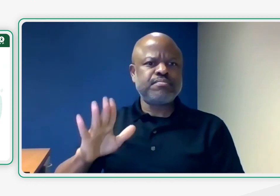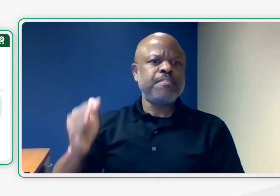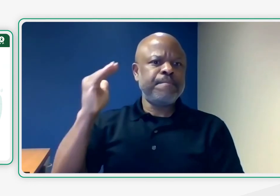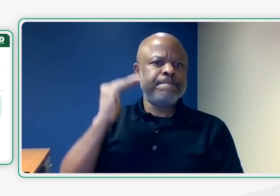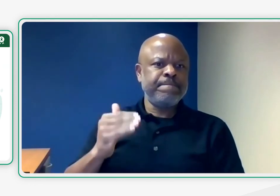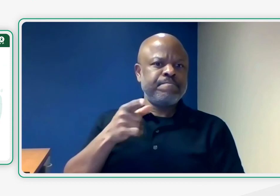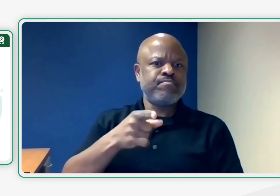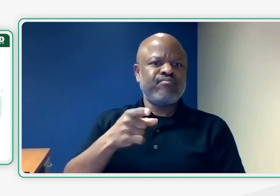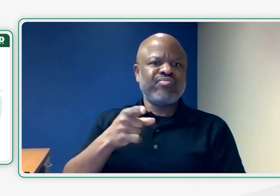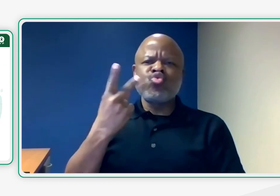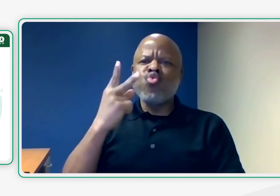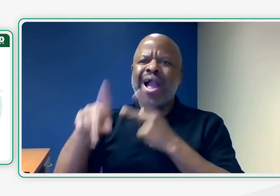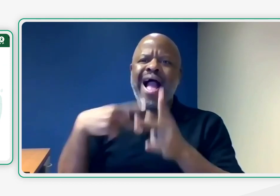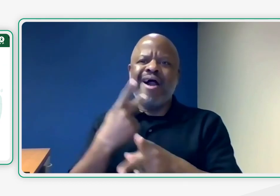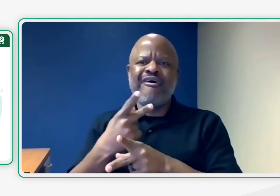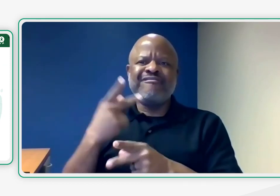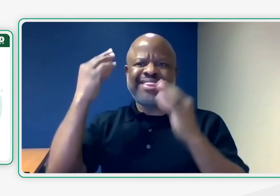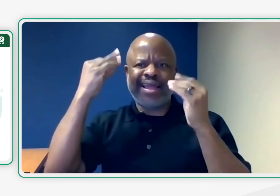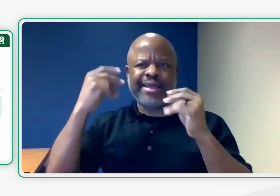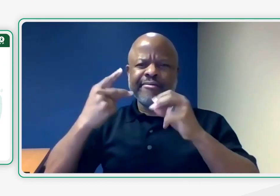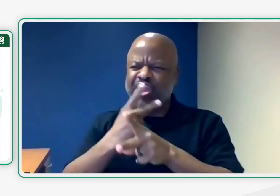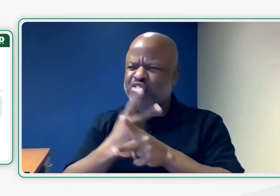with the most appropriate behavior, it's important to be aware of our tendencies.